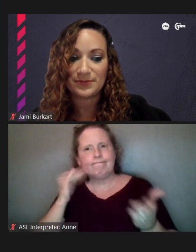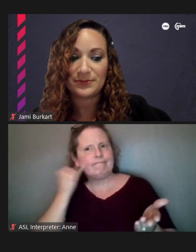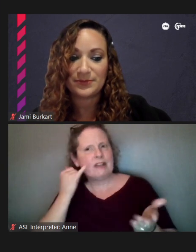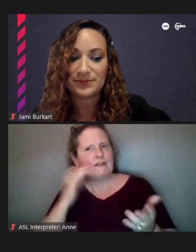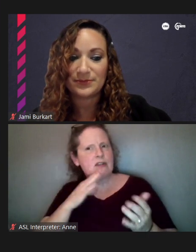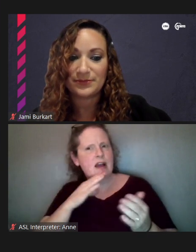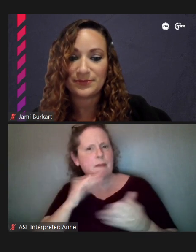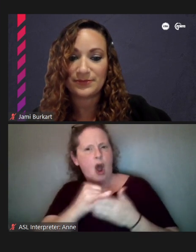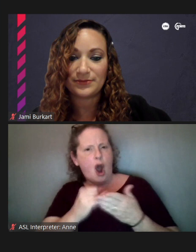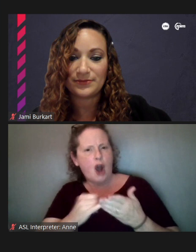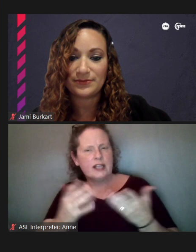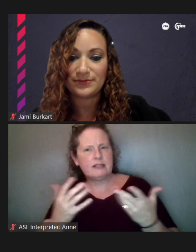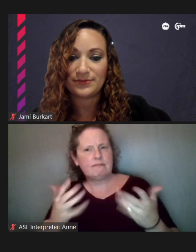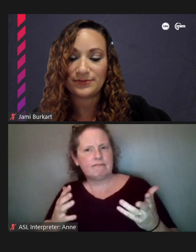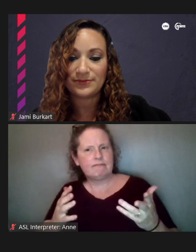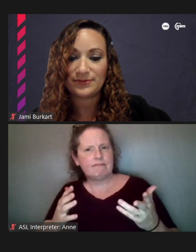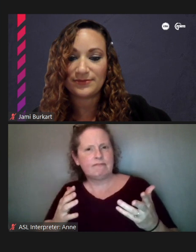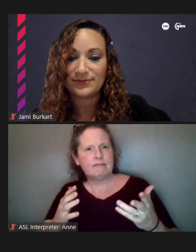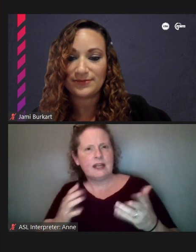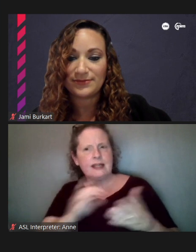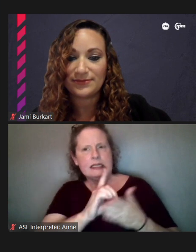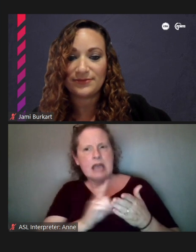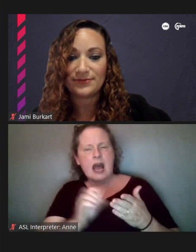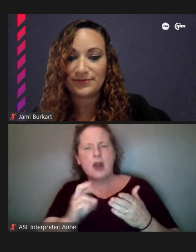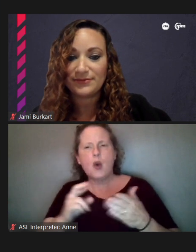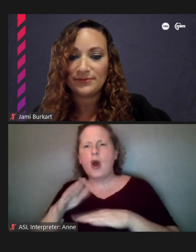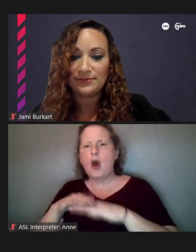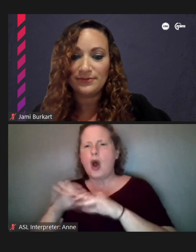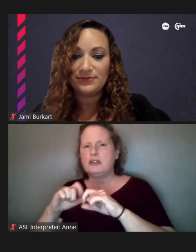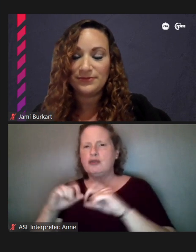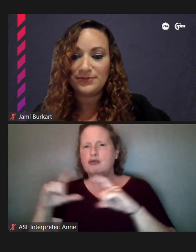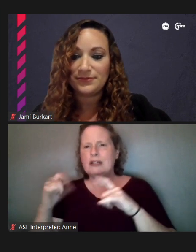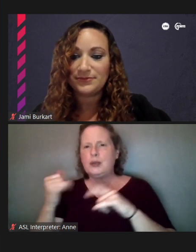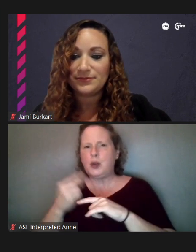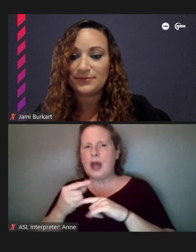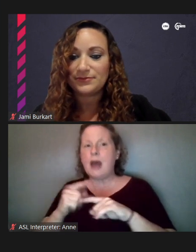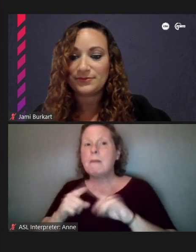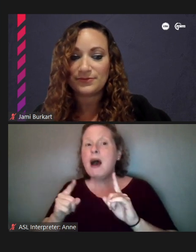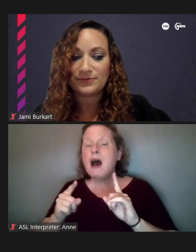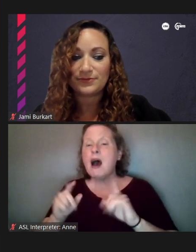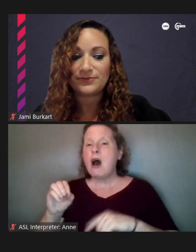actually the designer, or the artist on screen today, but Oliver brought up some great points